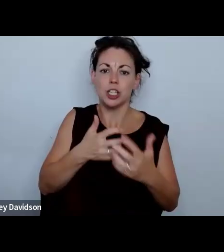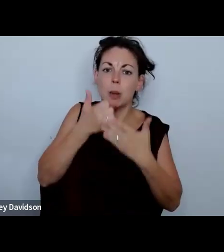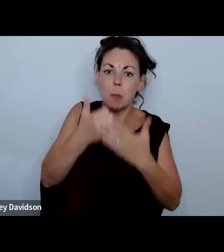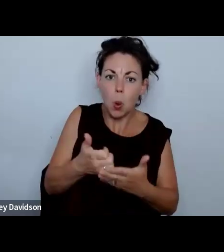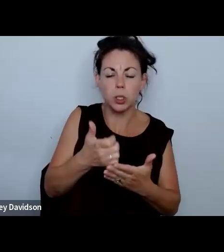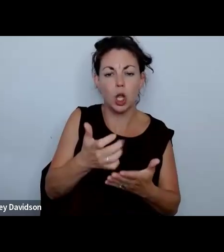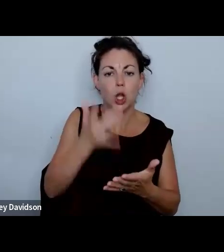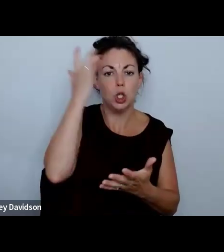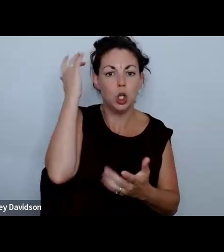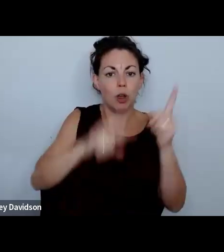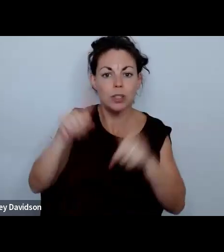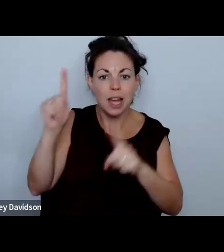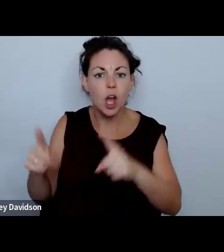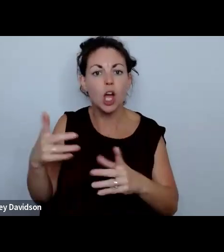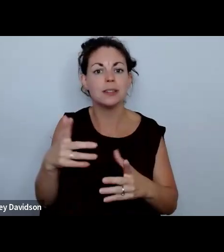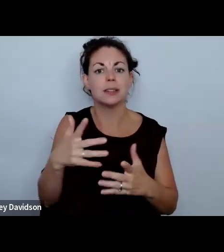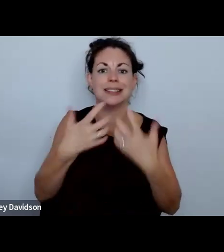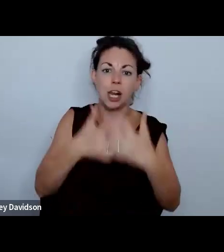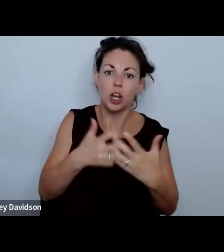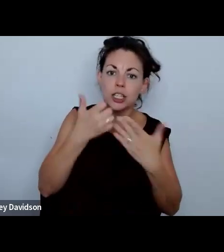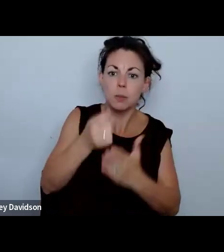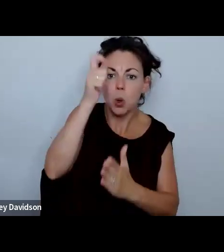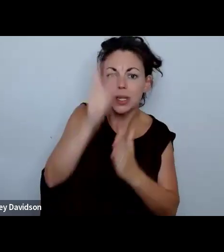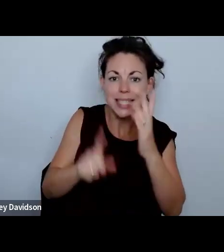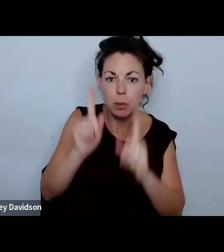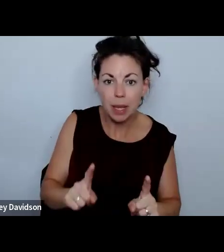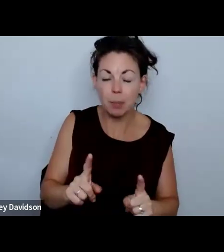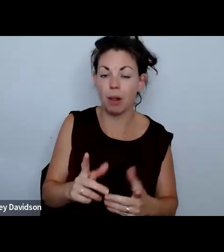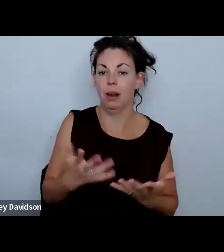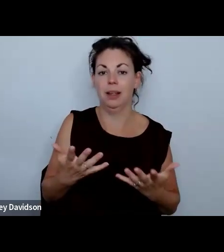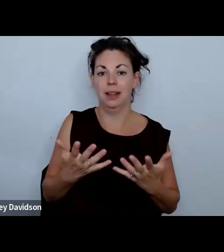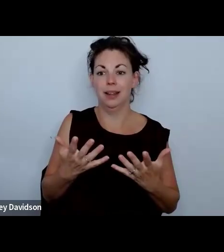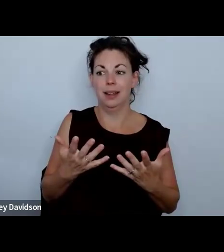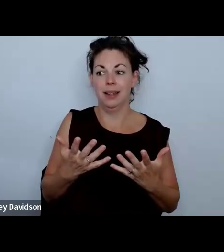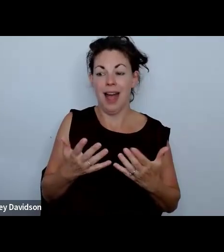but maybe I could work in education policy or tech policy or something like that." So